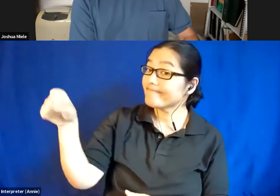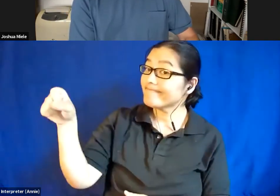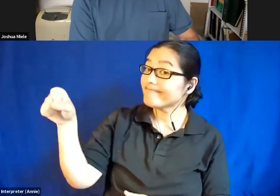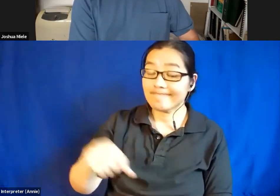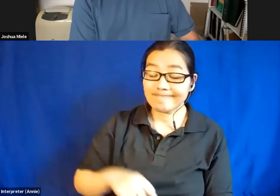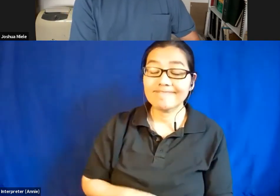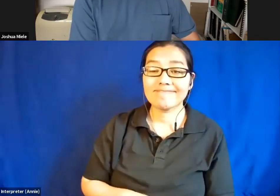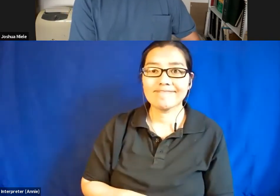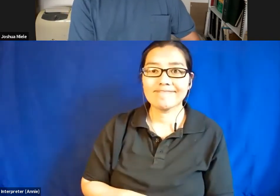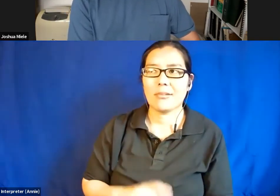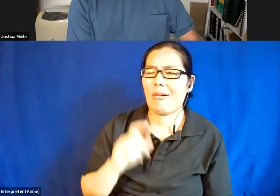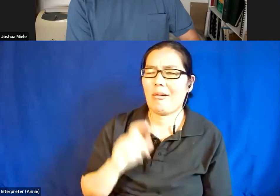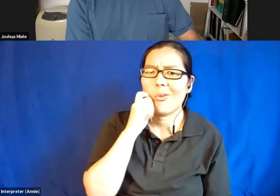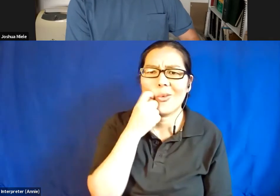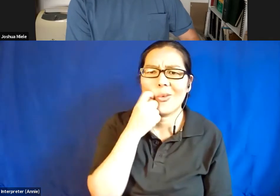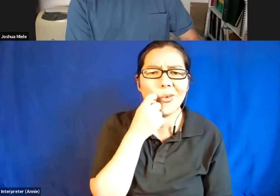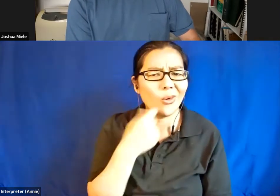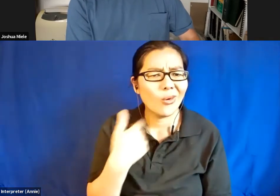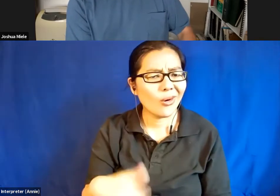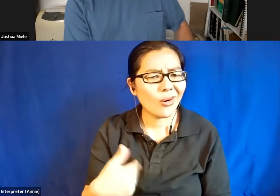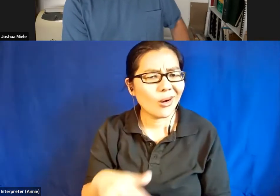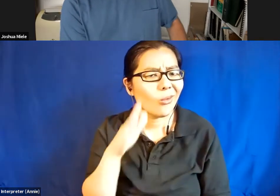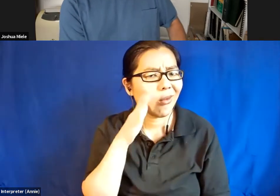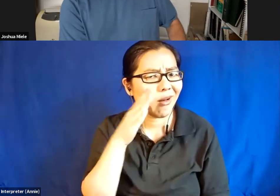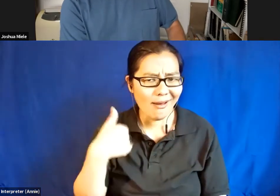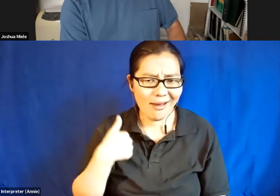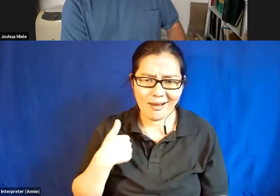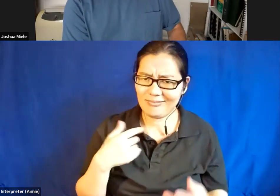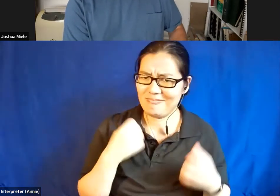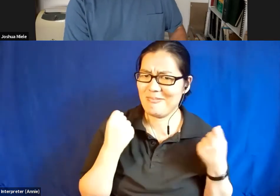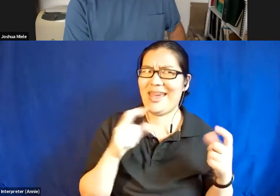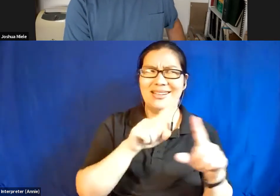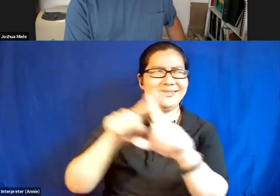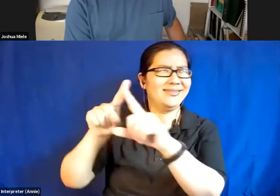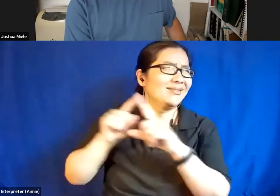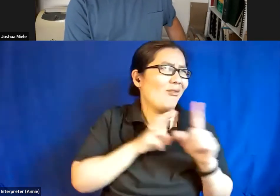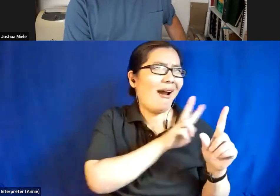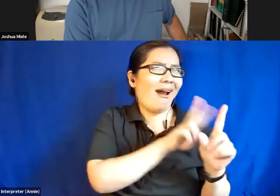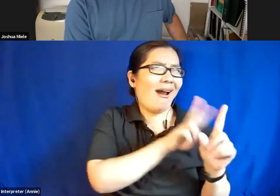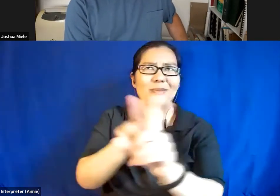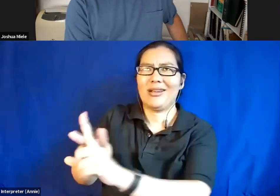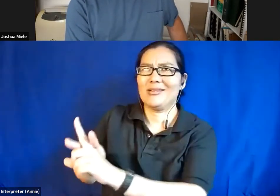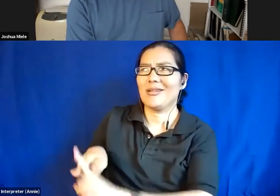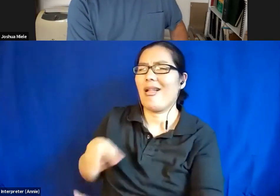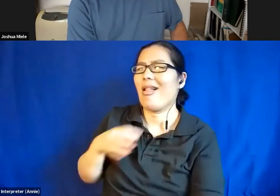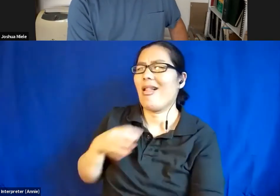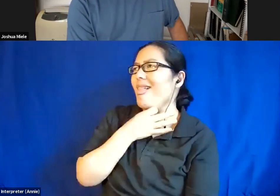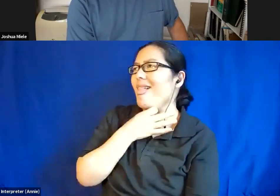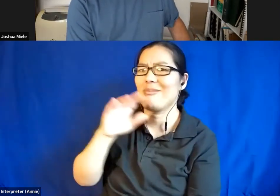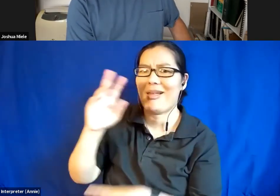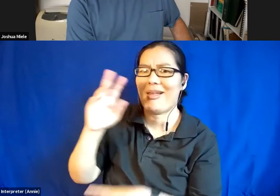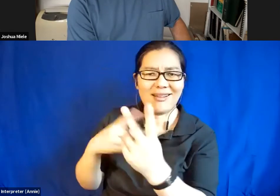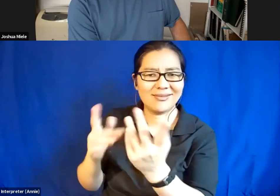that's going to have a lot of other applications as well. I'm really interested in that technology and learning more about it.